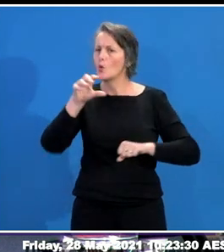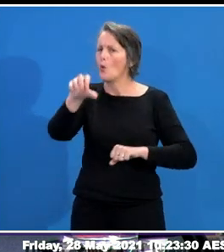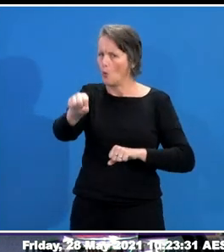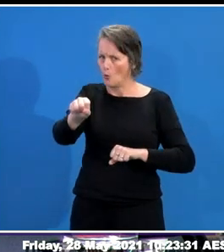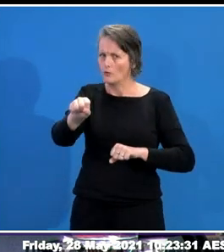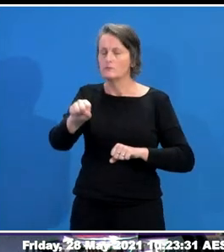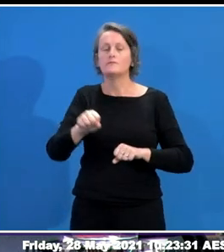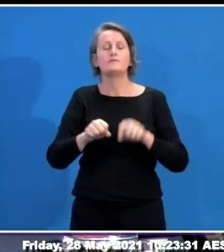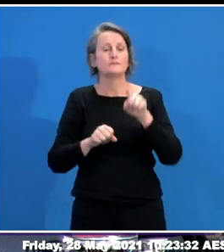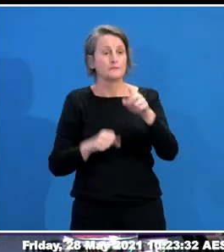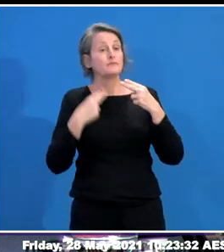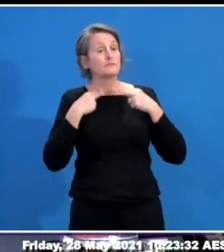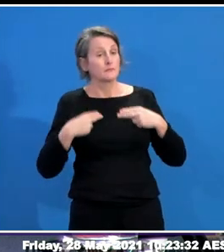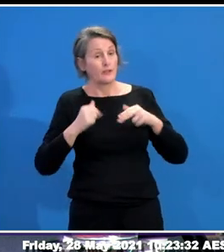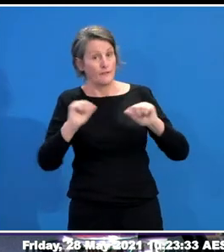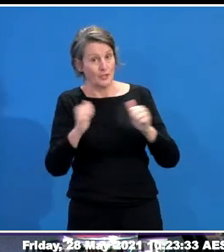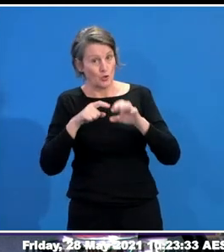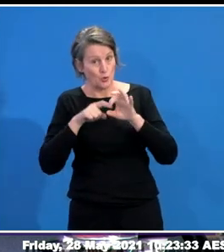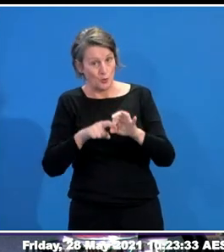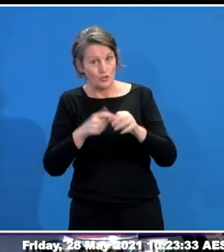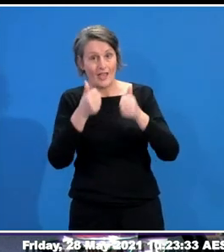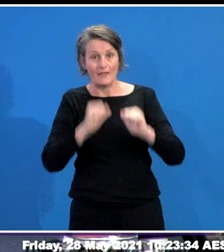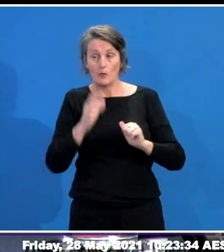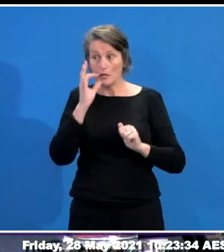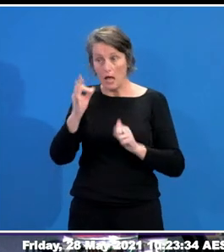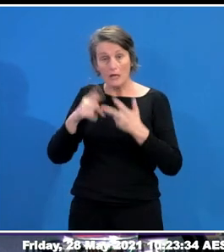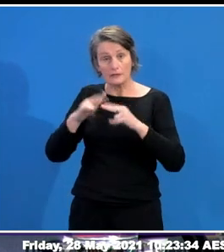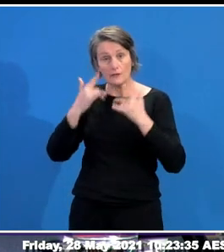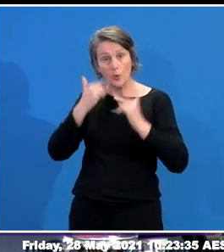Yes, finish the question and then we will see whether Mr Duggan has an objection.